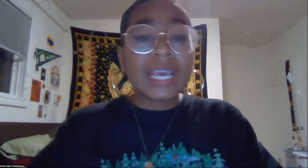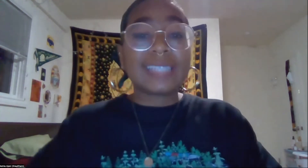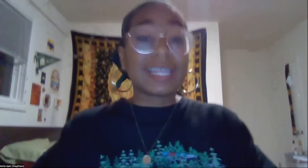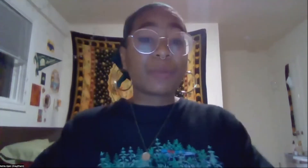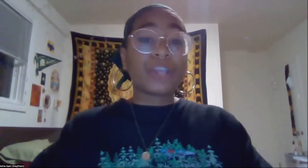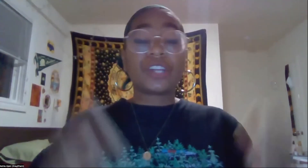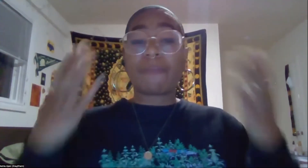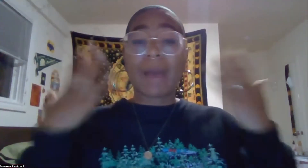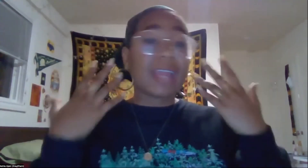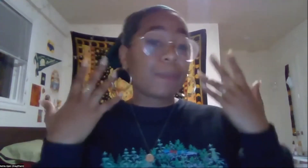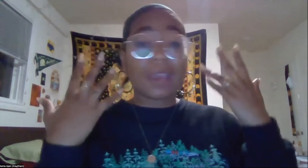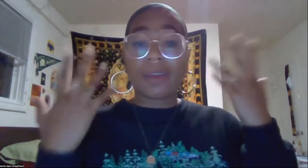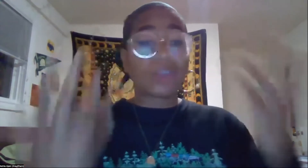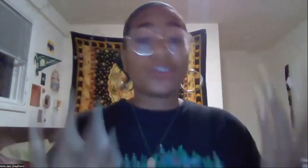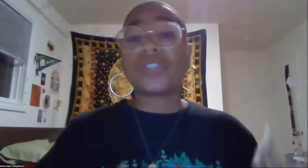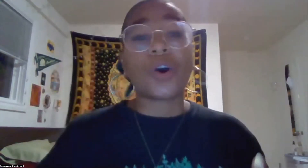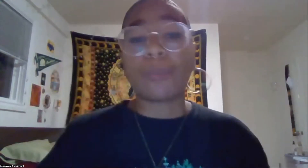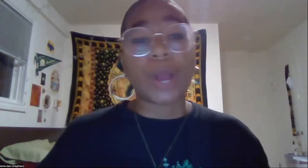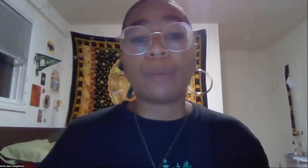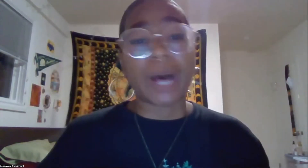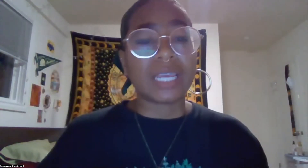In celebration of my nappy hair and your tall brown body